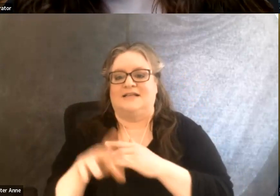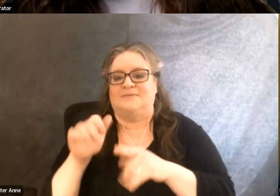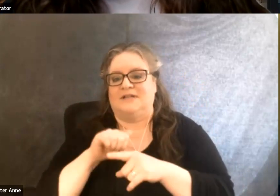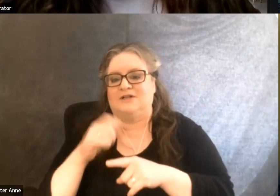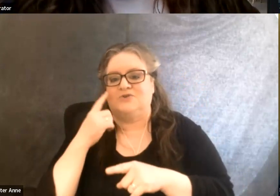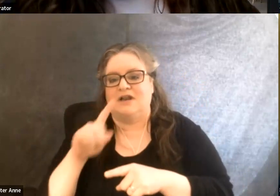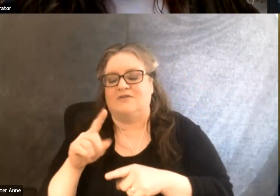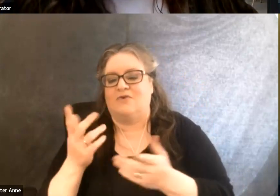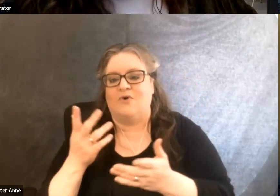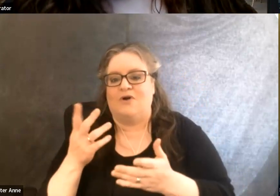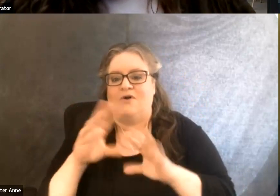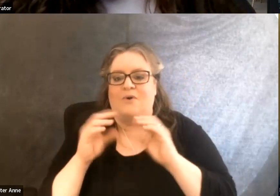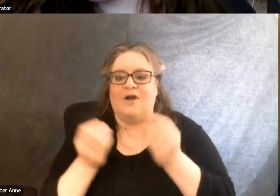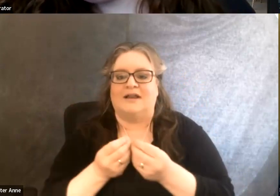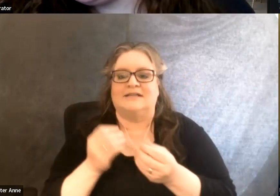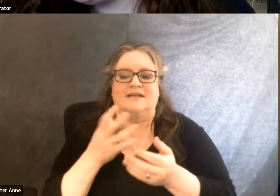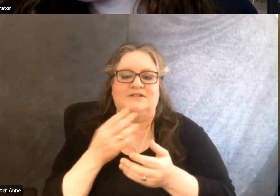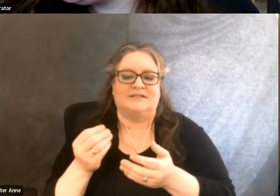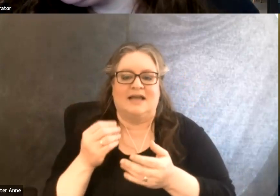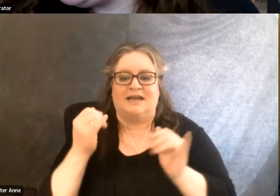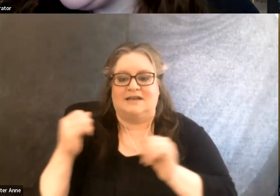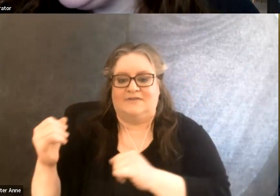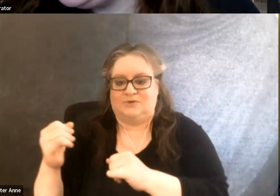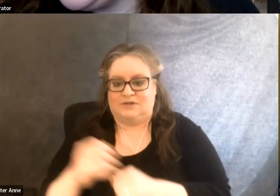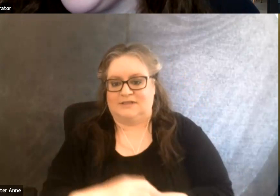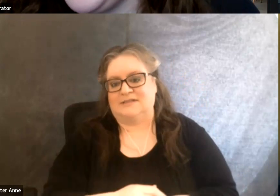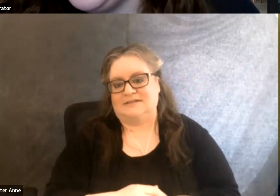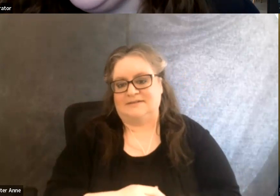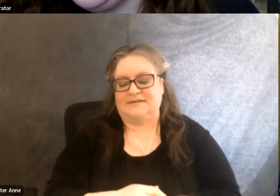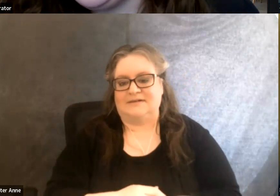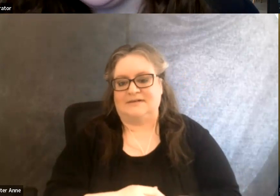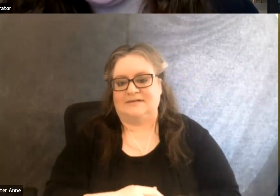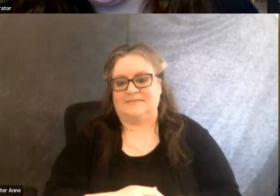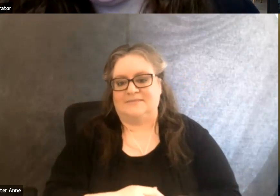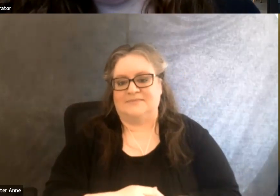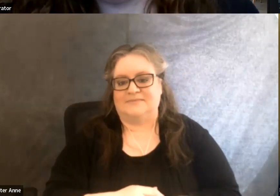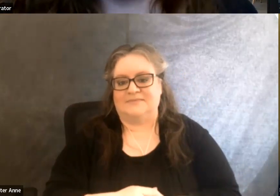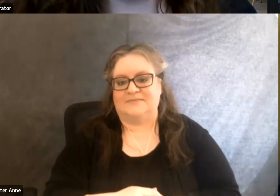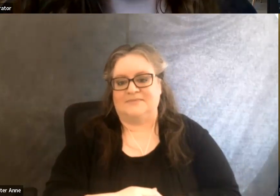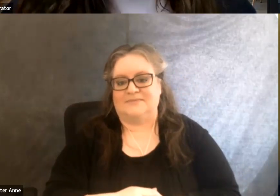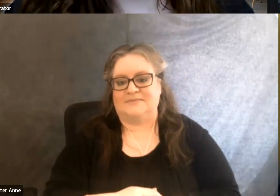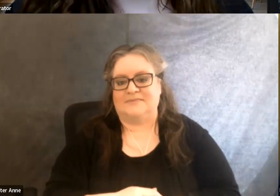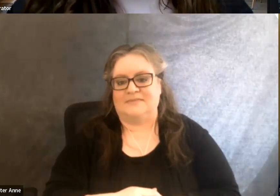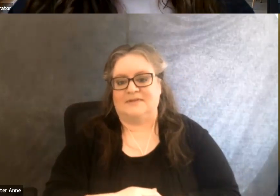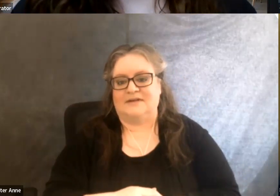for organizations and individuals, but is there anything,